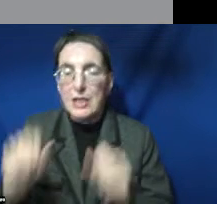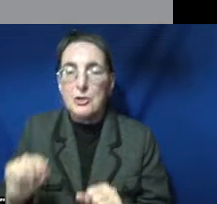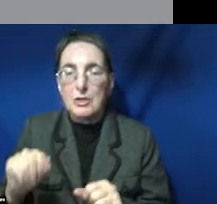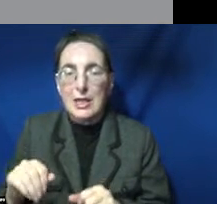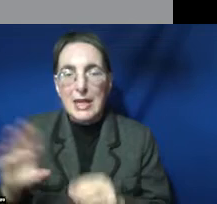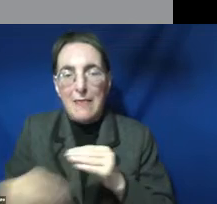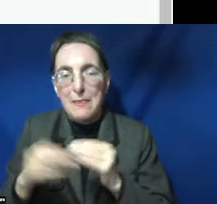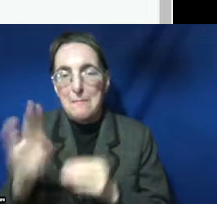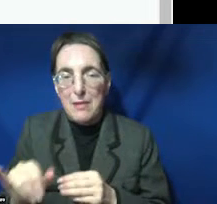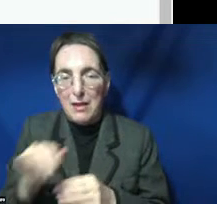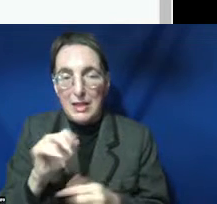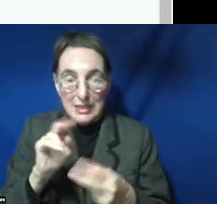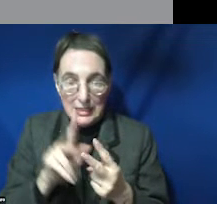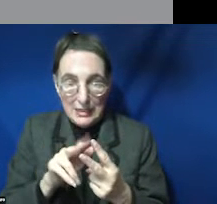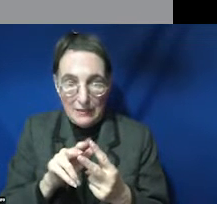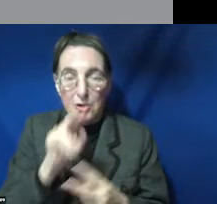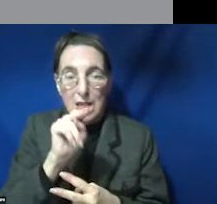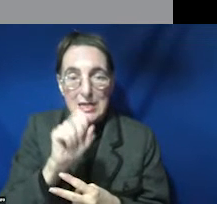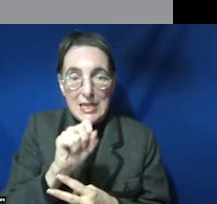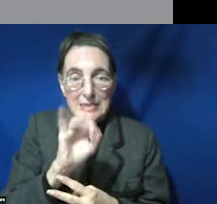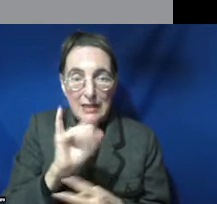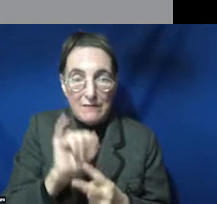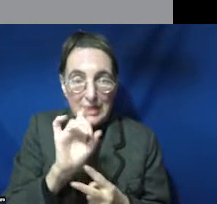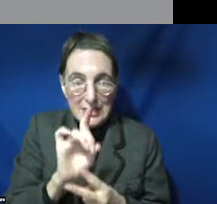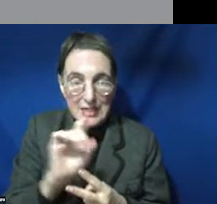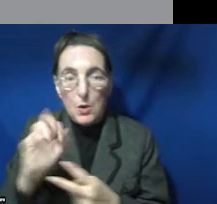For other senior personnel, you can add them two ways.